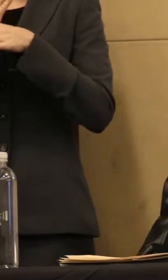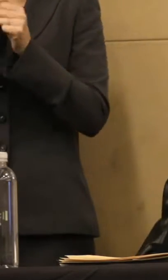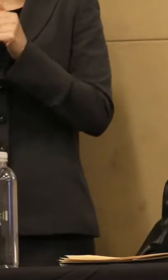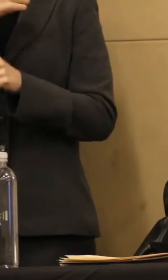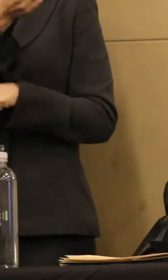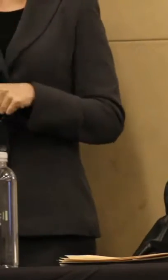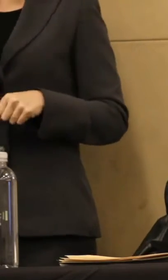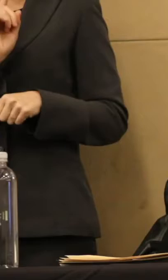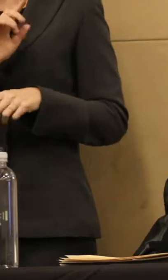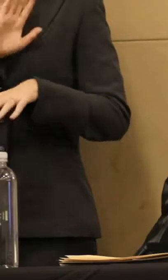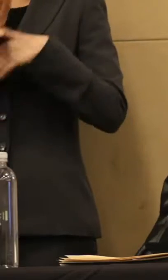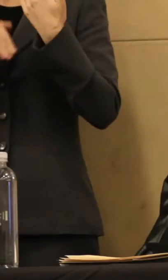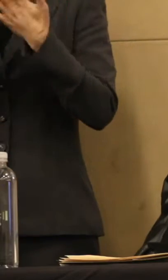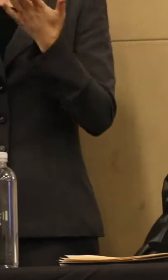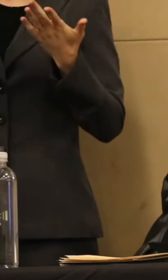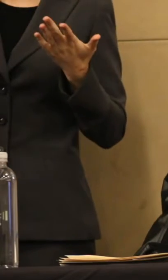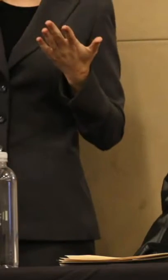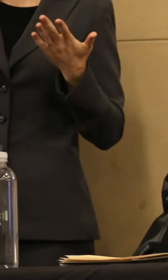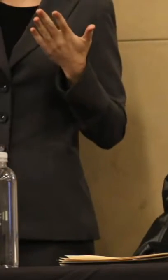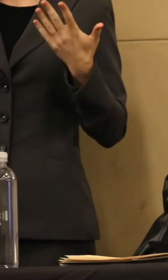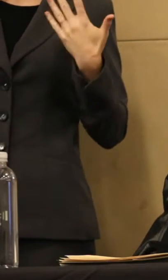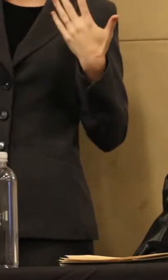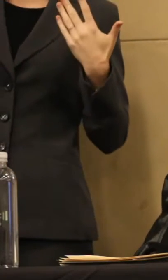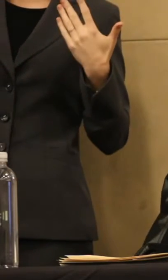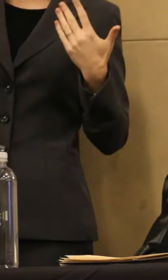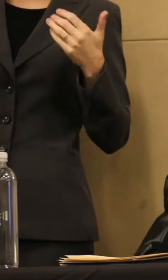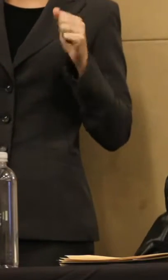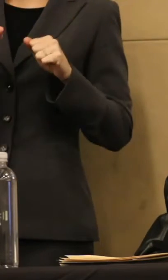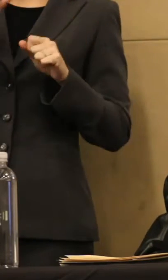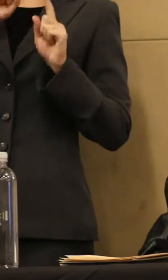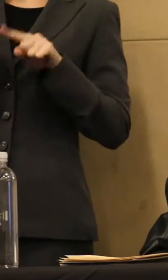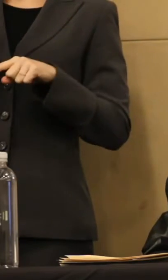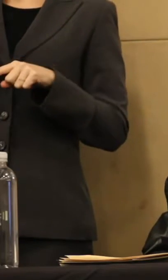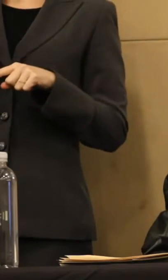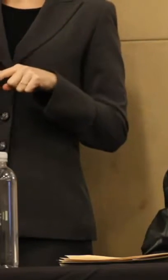All these can be found on our website dol.gov/odep